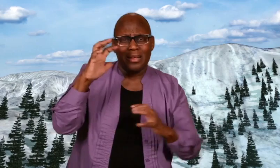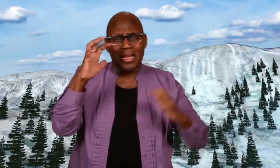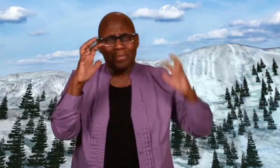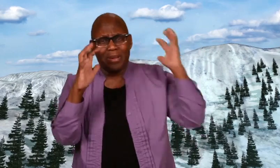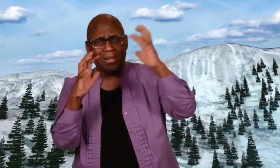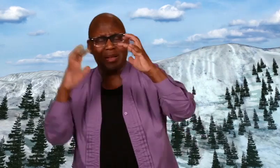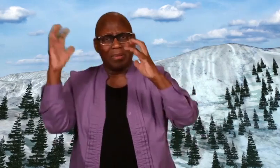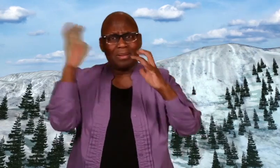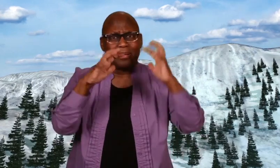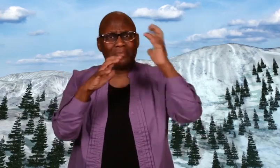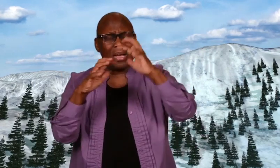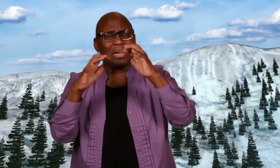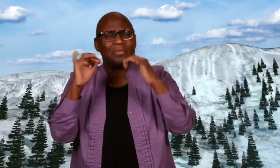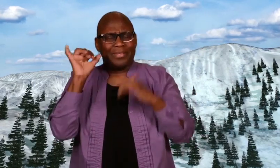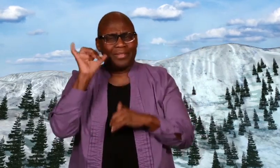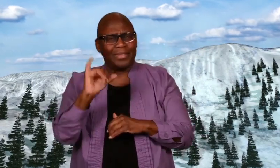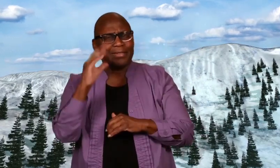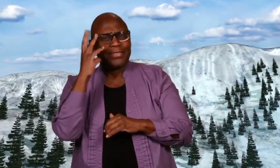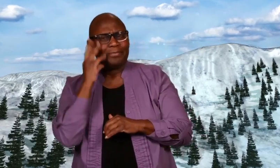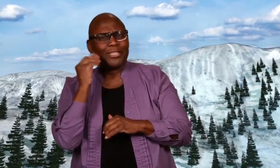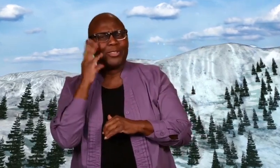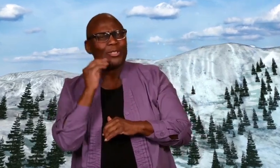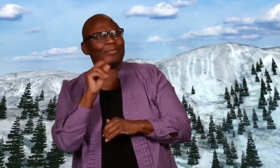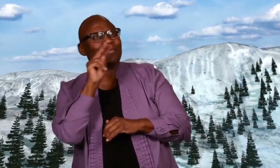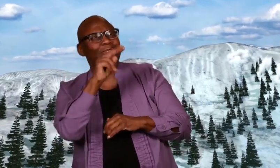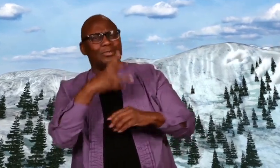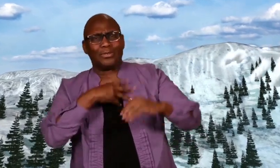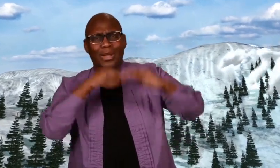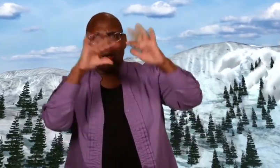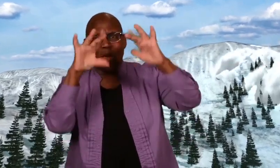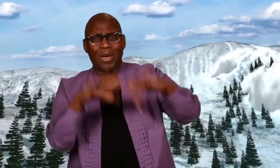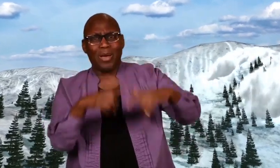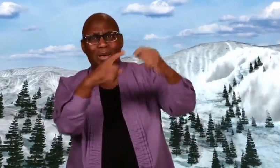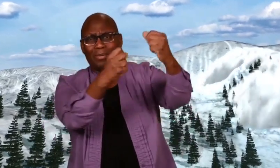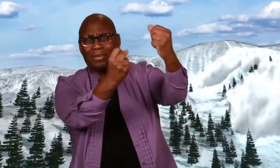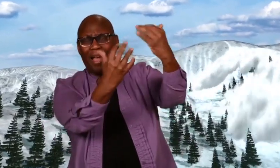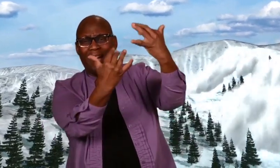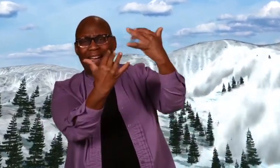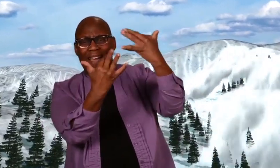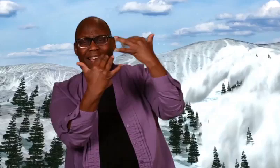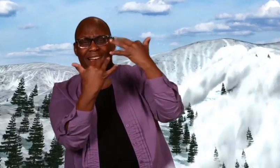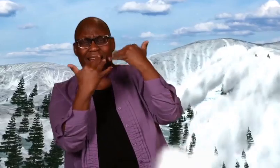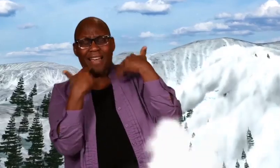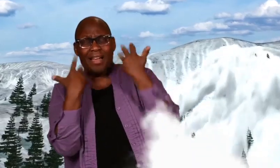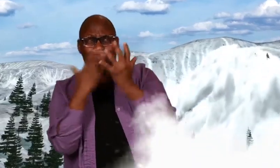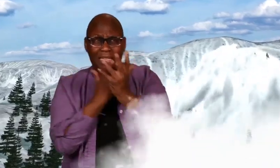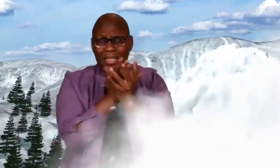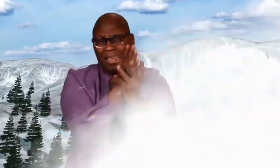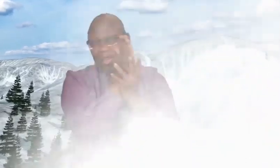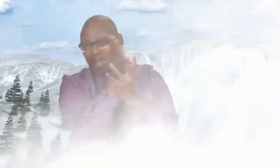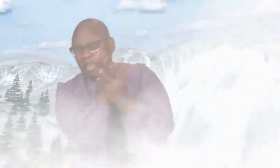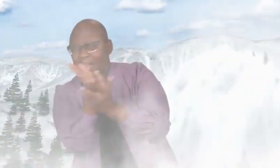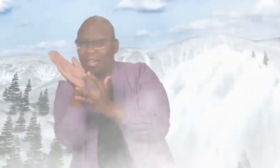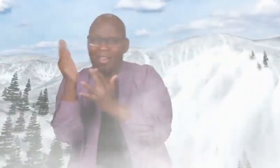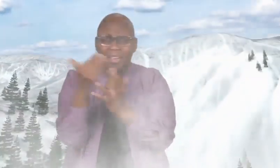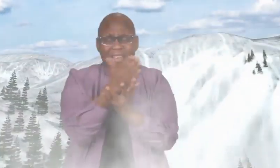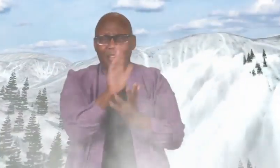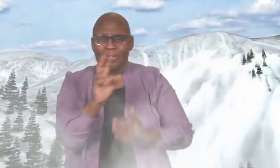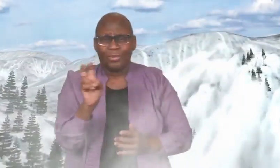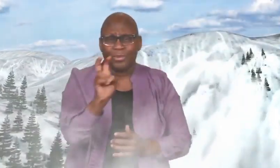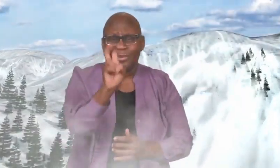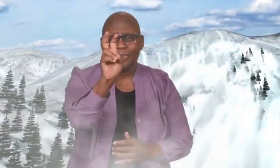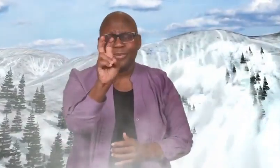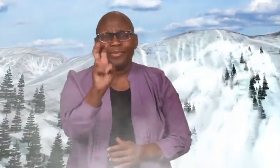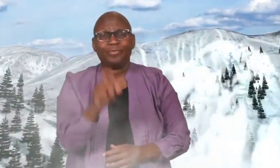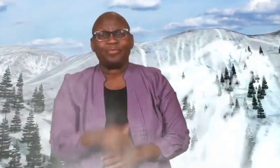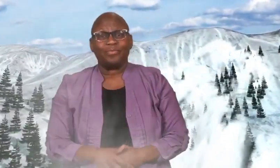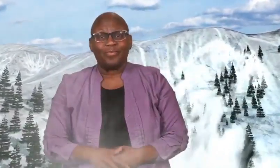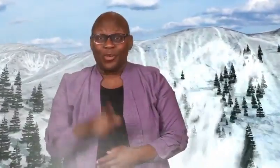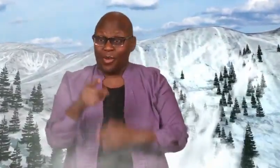obstacles to attain their goals while consistently being swept up in an “avalanche” of whiteness.